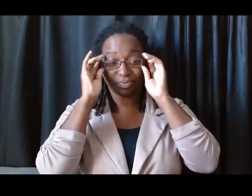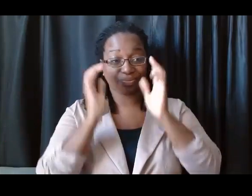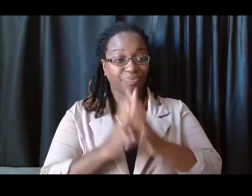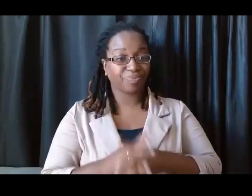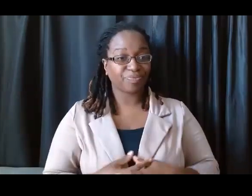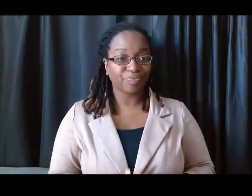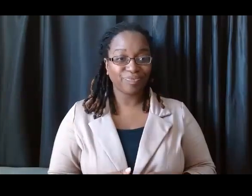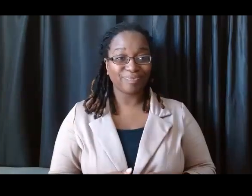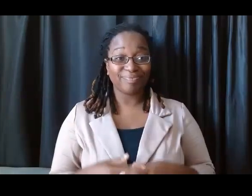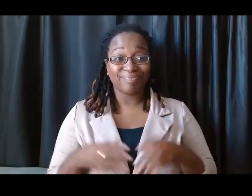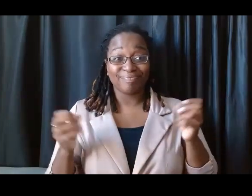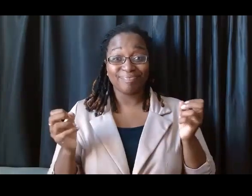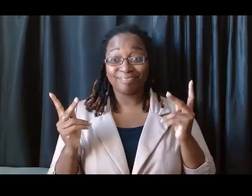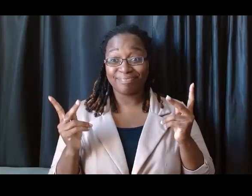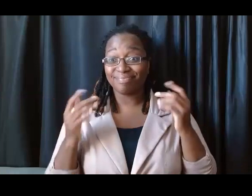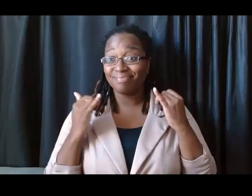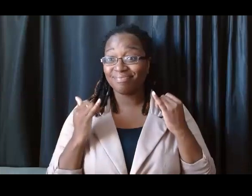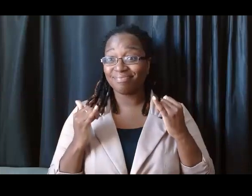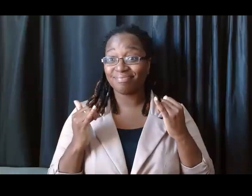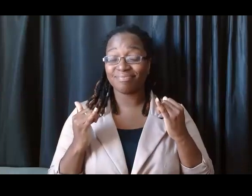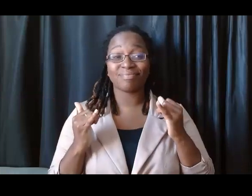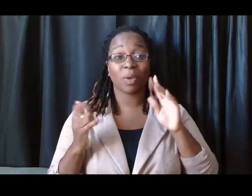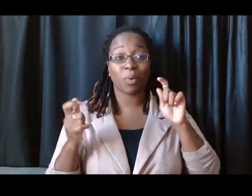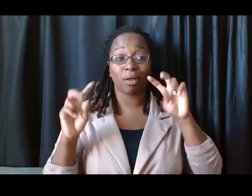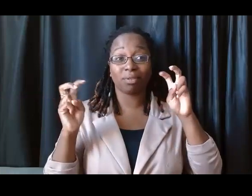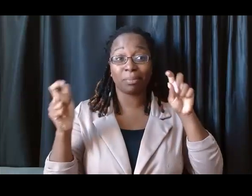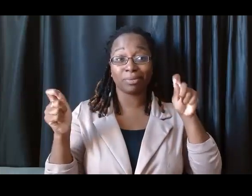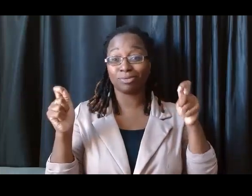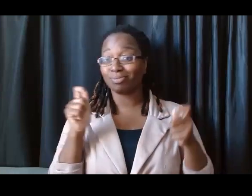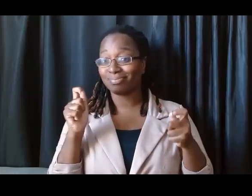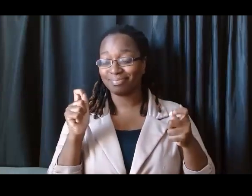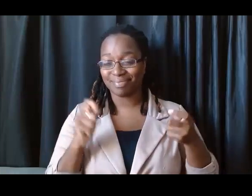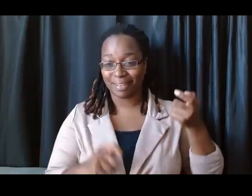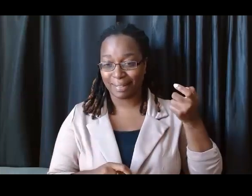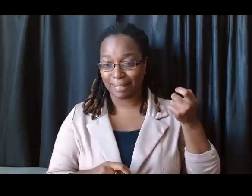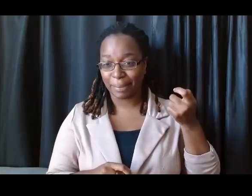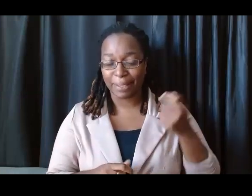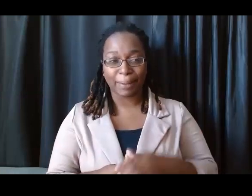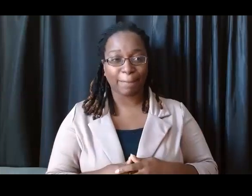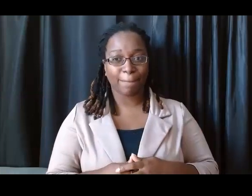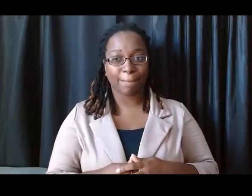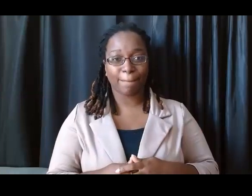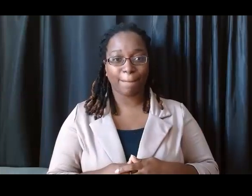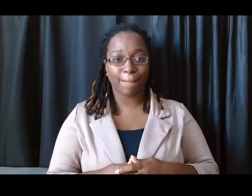So with that, let's shift and begin to build your knowledge a little bit.